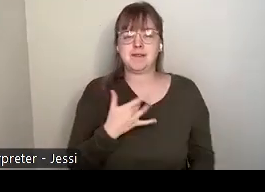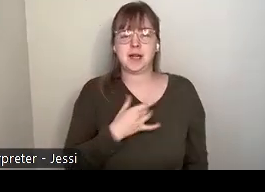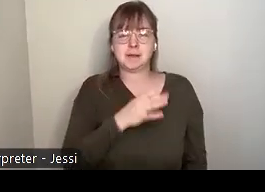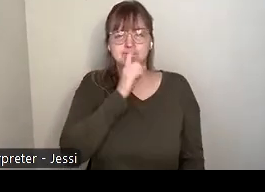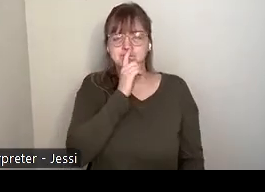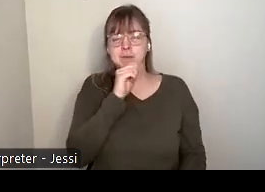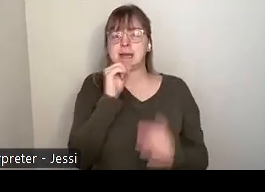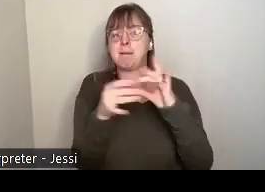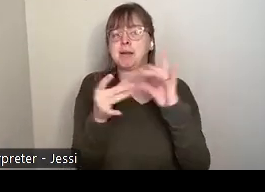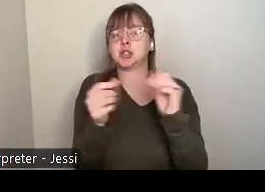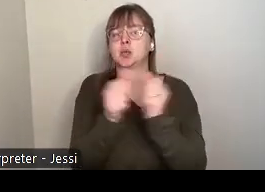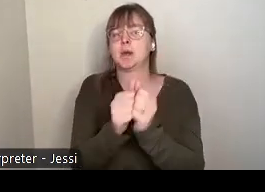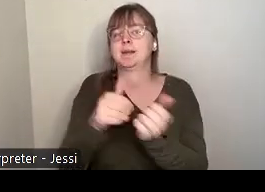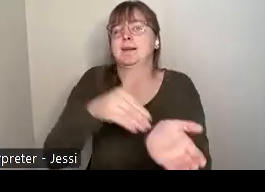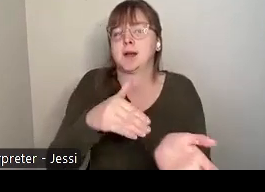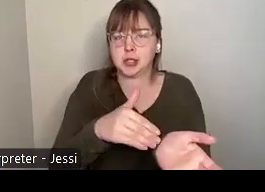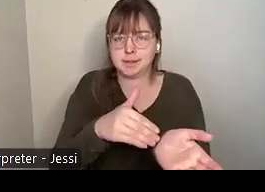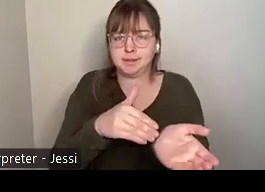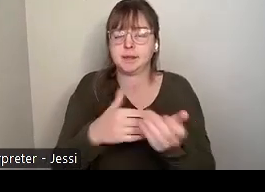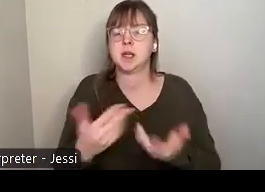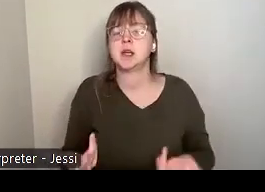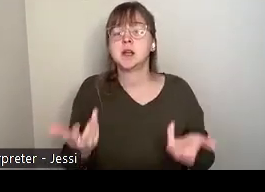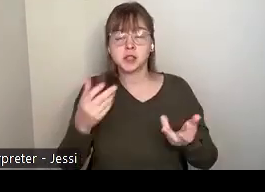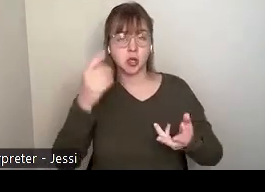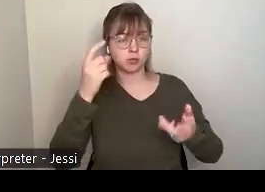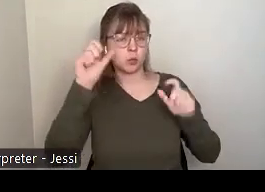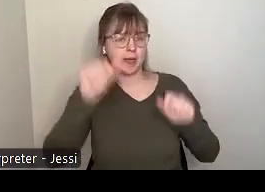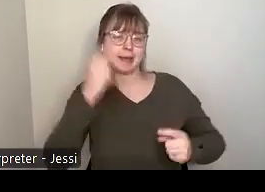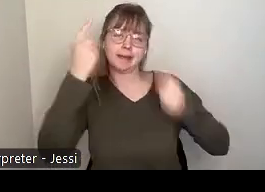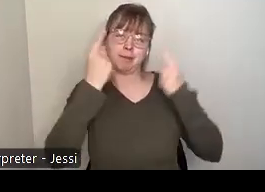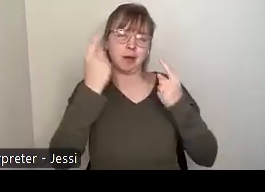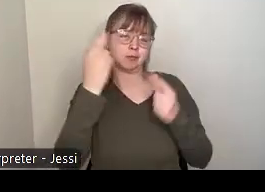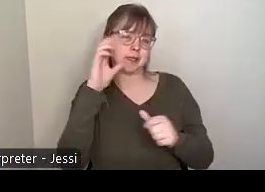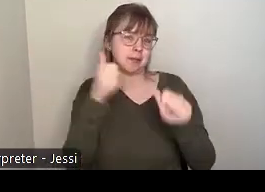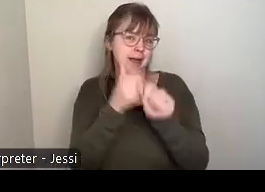their child's provider so we can think about all kinds of reasons why that might be the case so